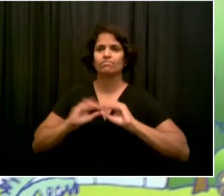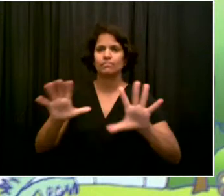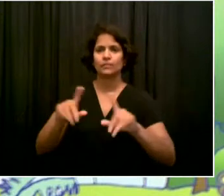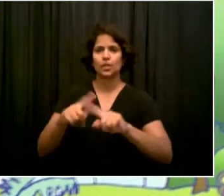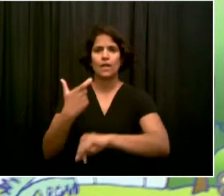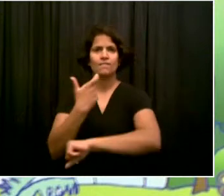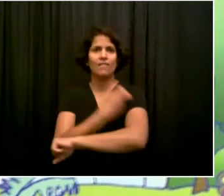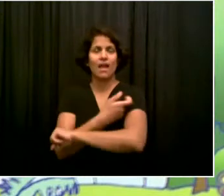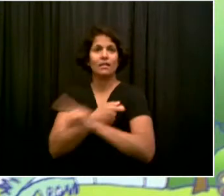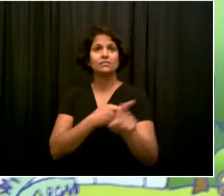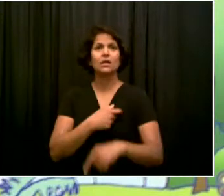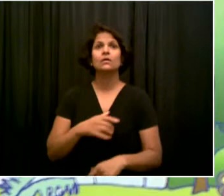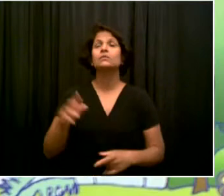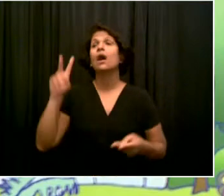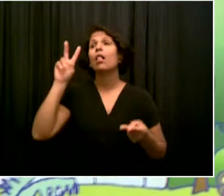SURE THAT EVERYTHING WE DO